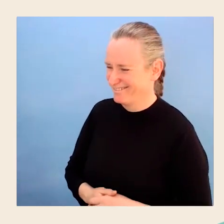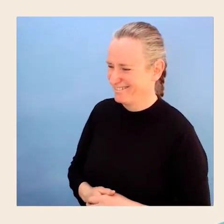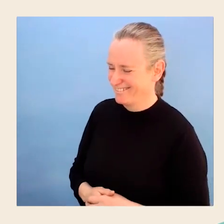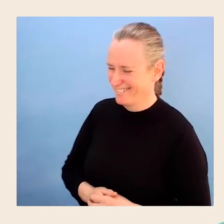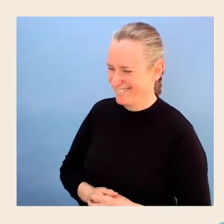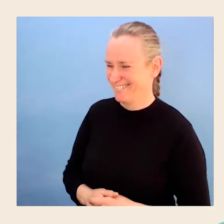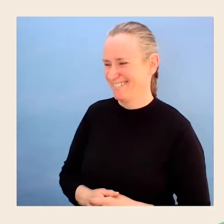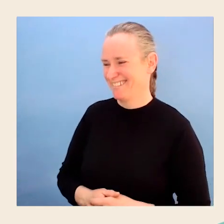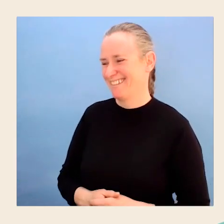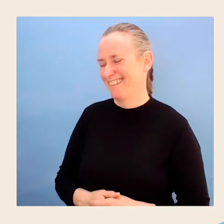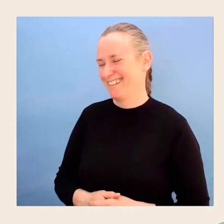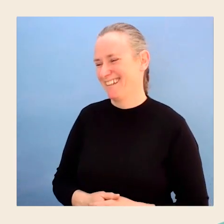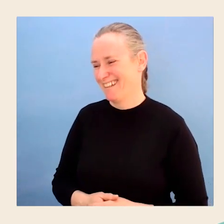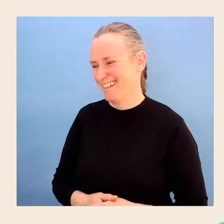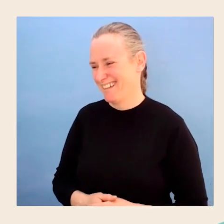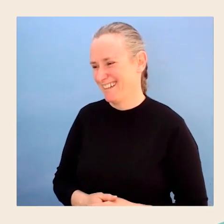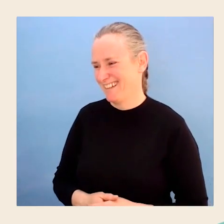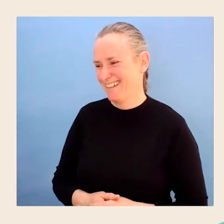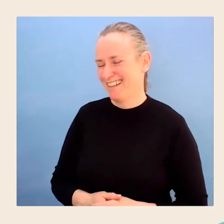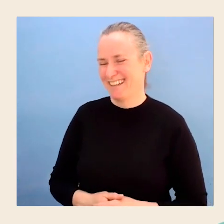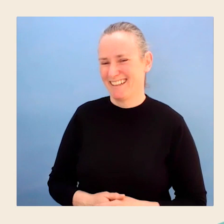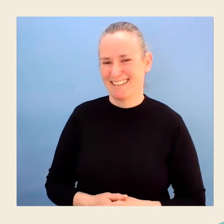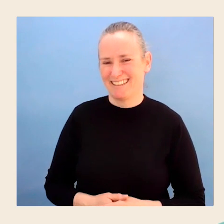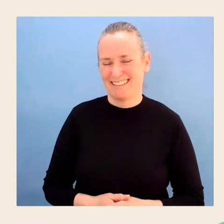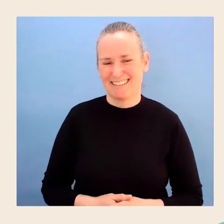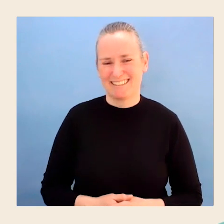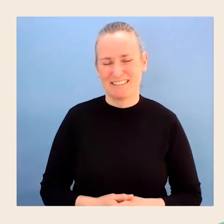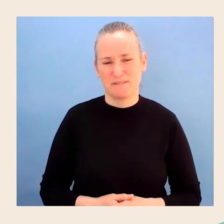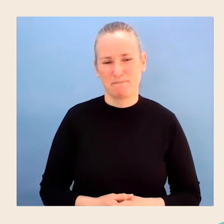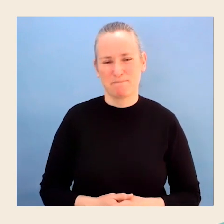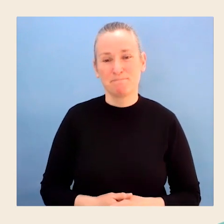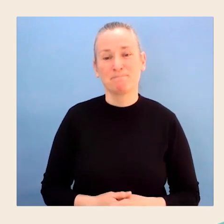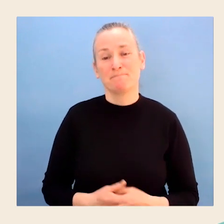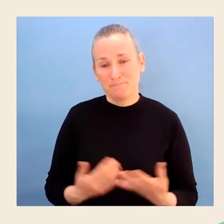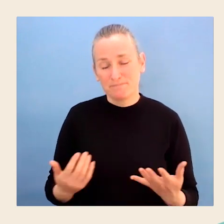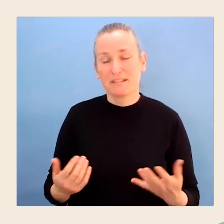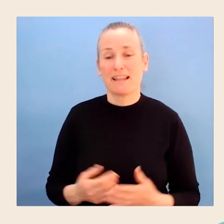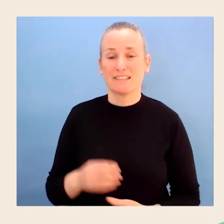because, as I said, this is why disabled writers